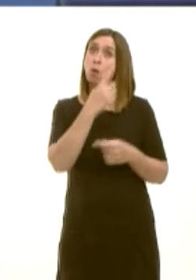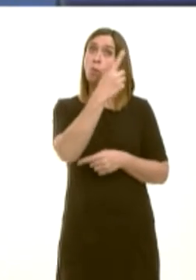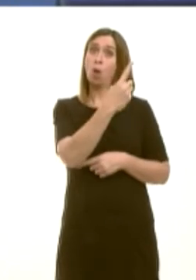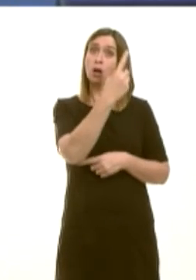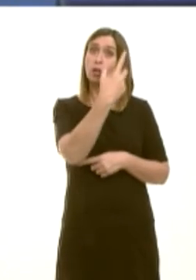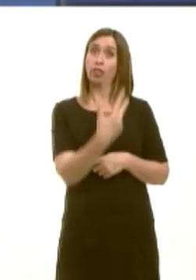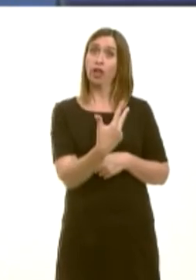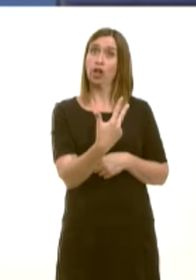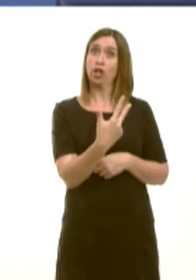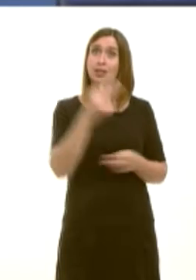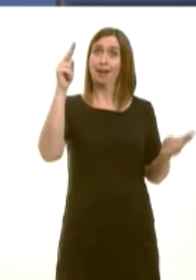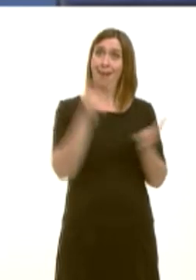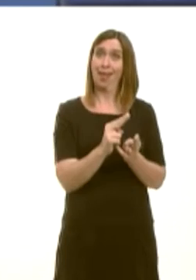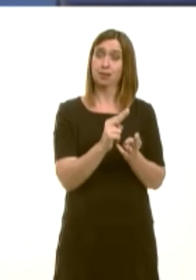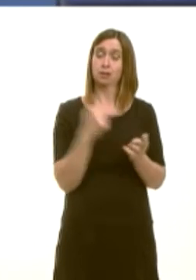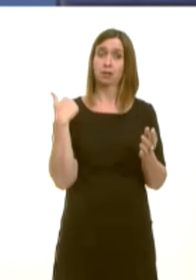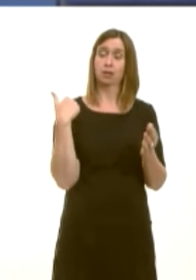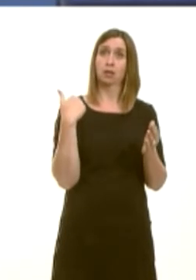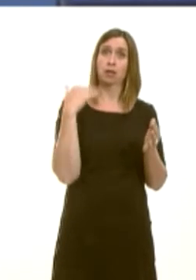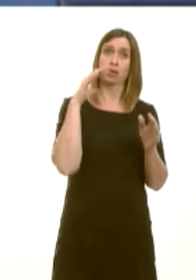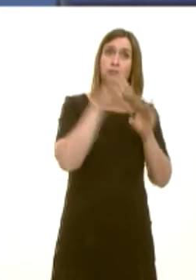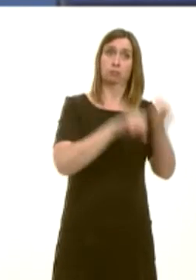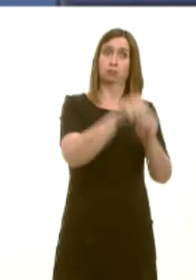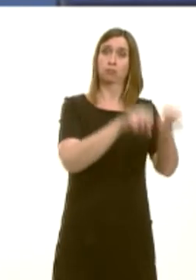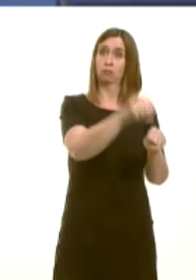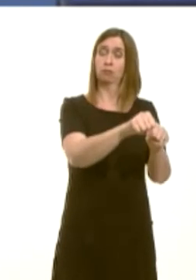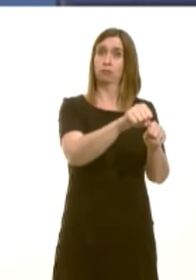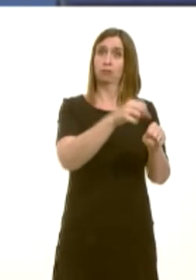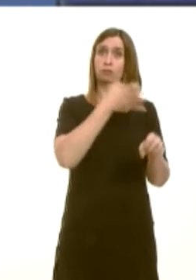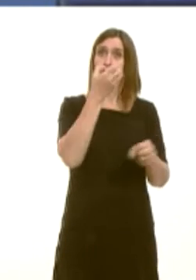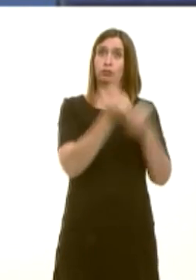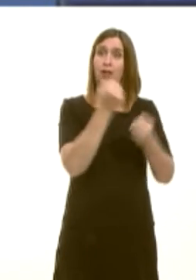since December. Would you agree with me that lowering the drink drive limit here in Wales